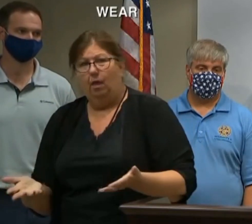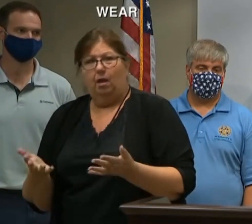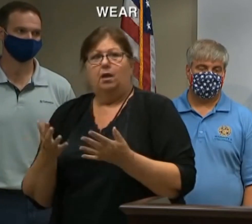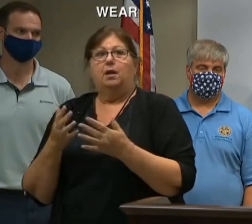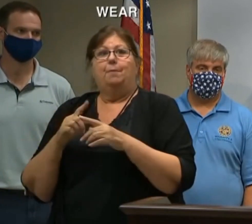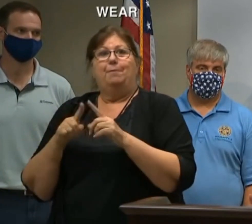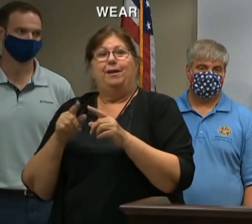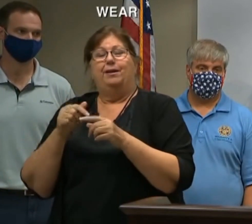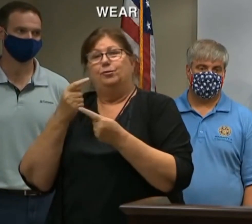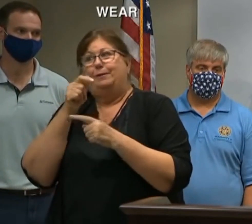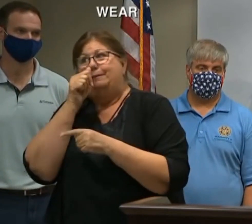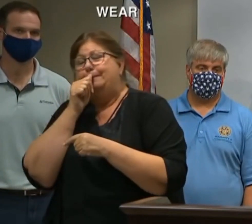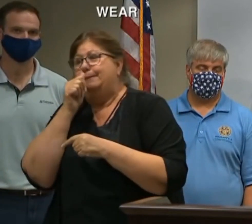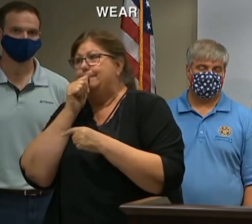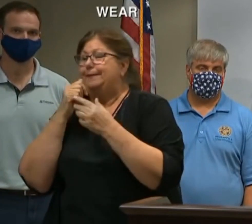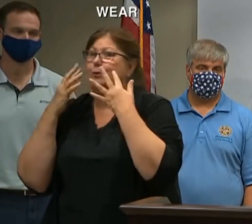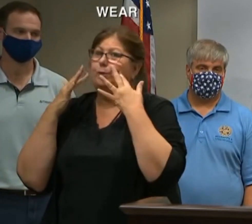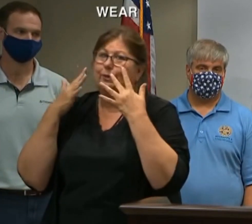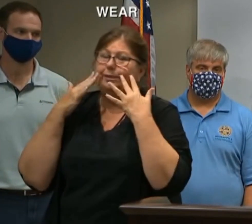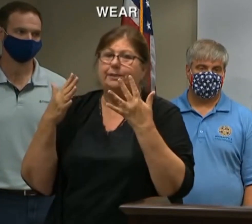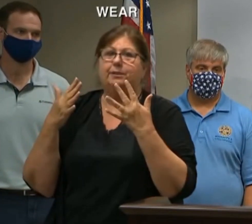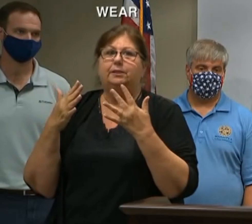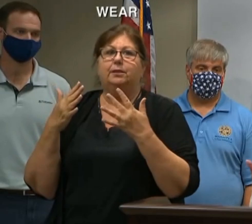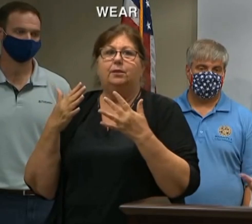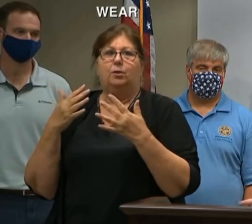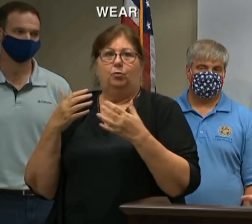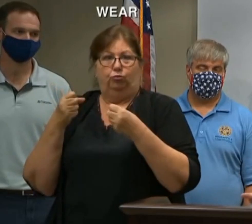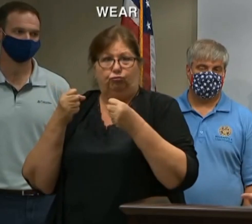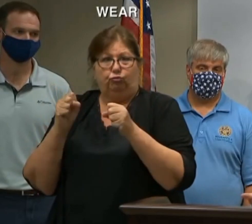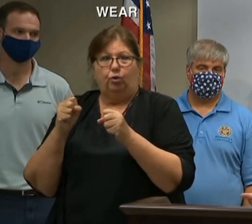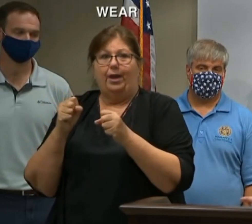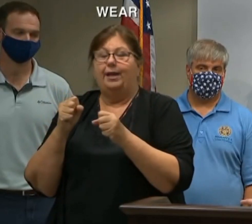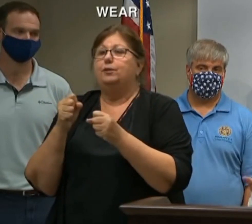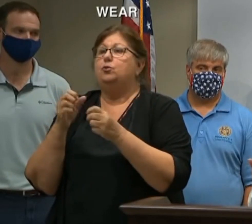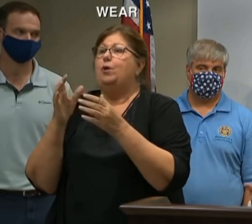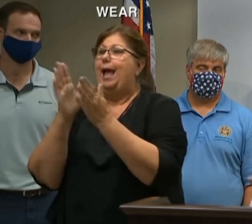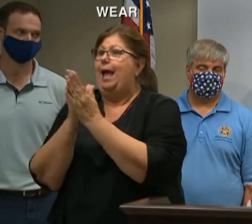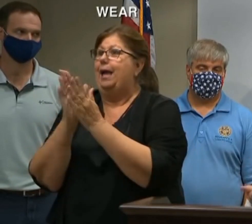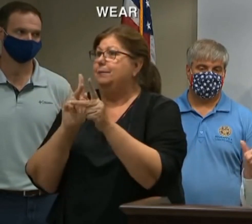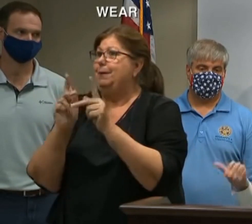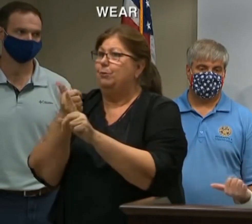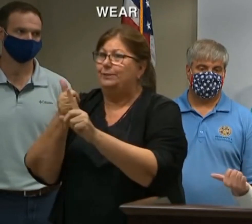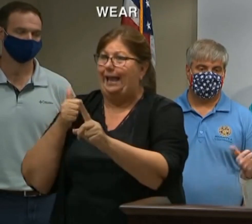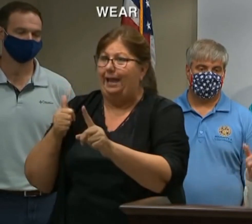and patience is always helpful what we're trying to do is keep people off the roads because that allows your service your